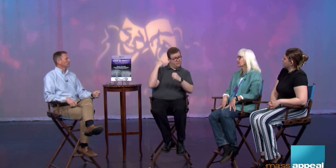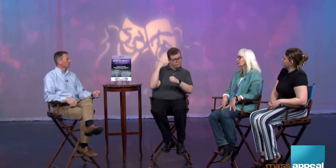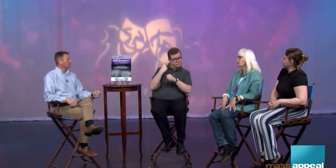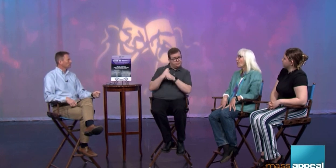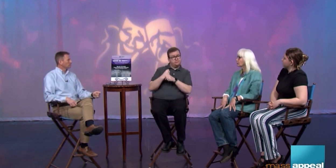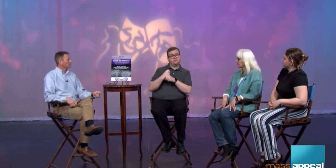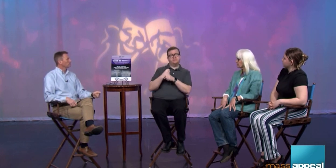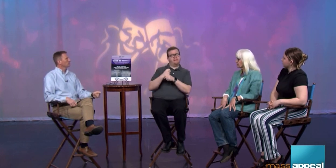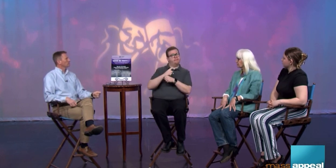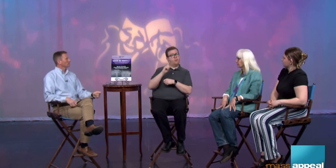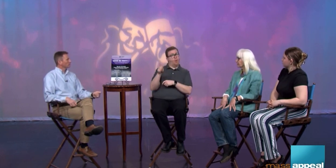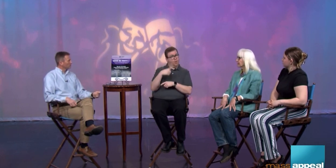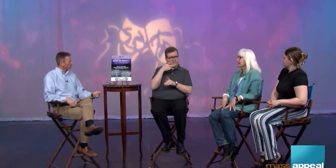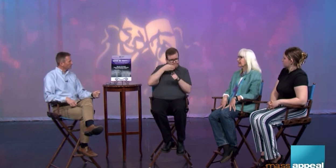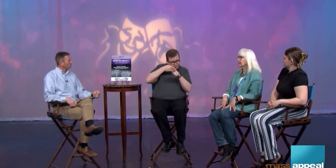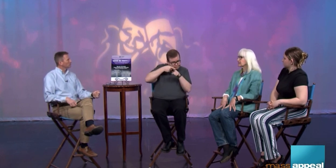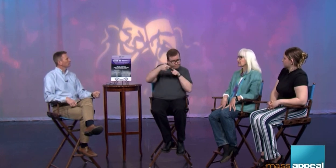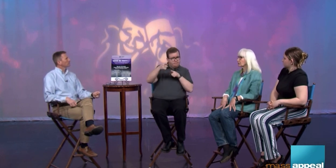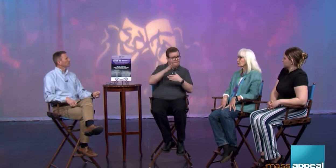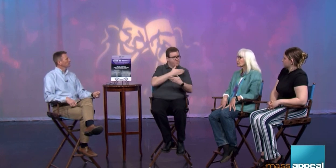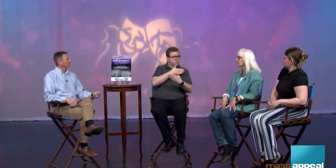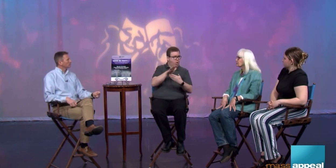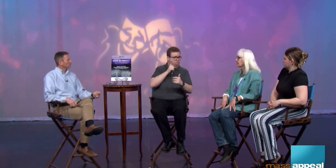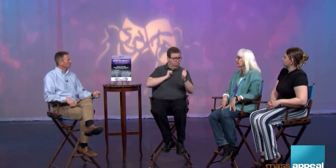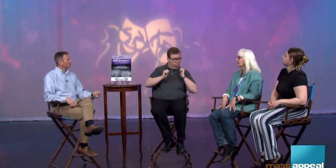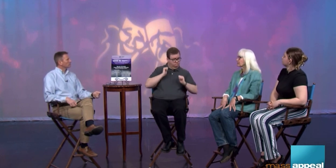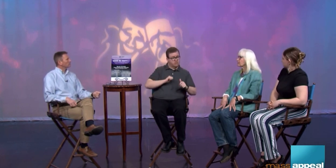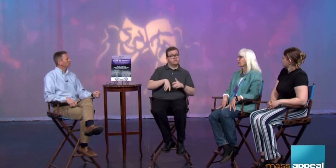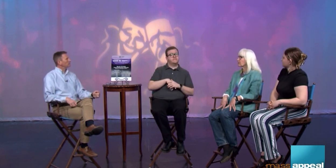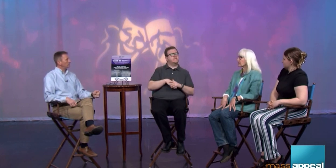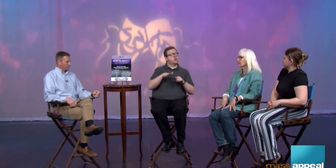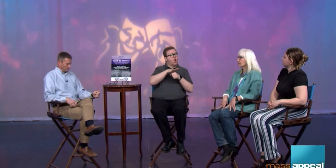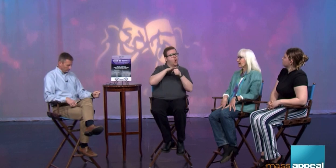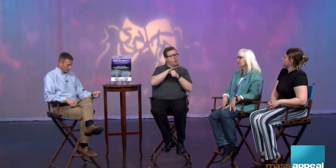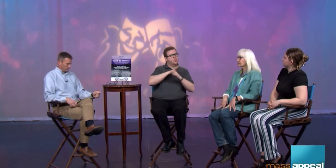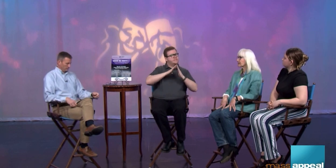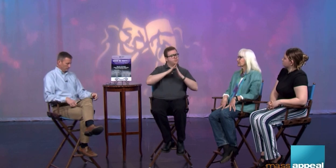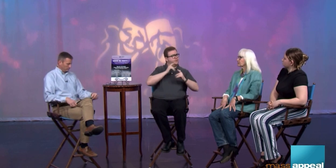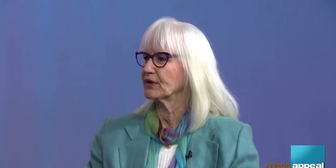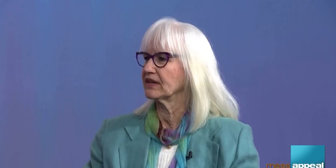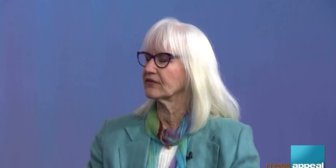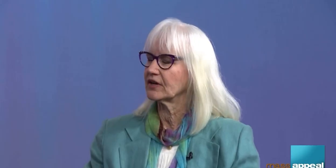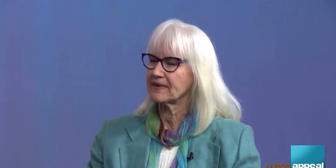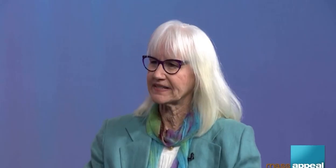do only musicals, it is a local community theatre, but we pride ourselves in bringing the very best